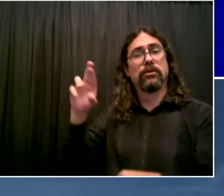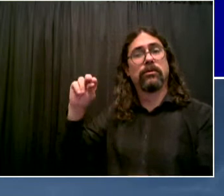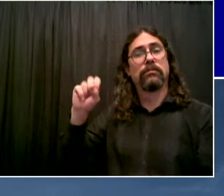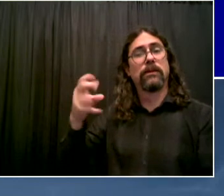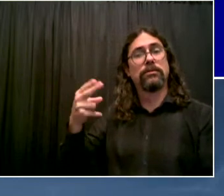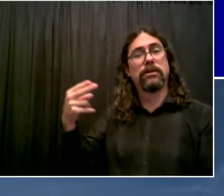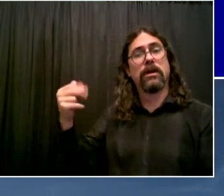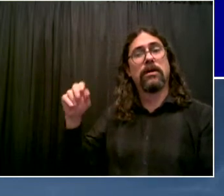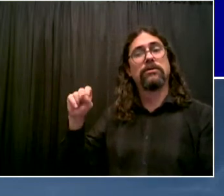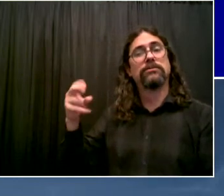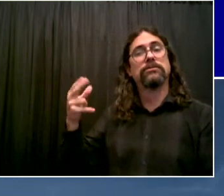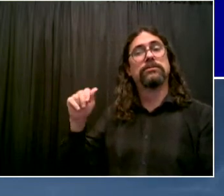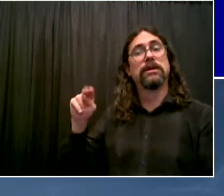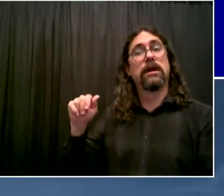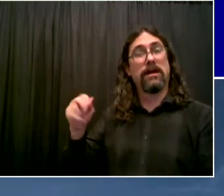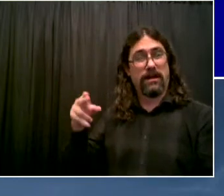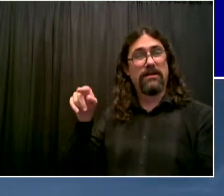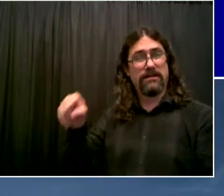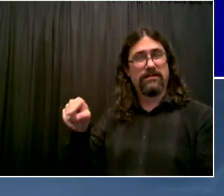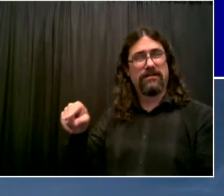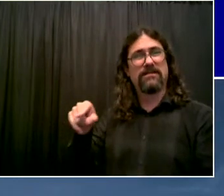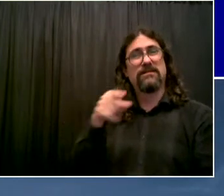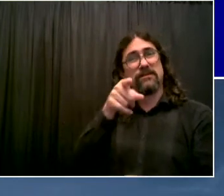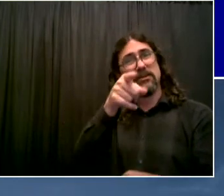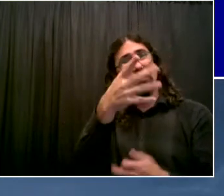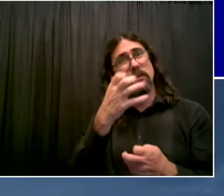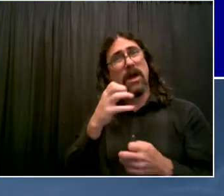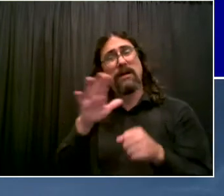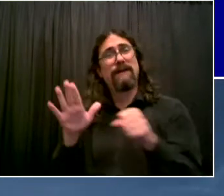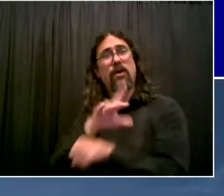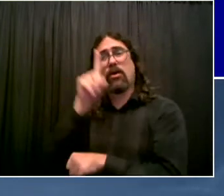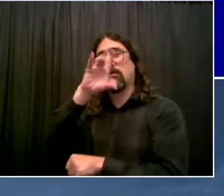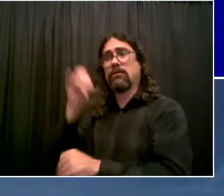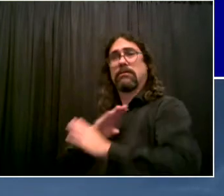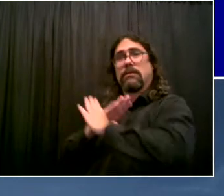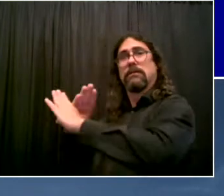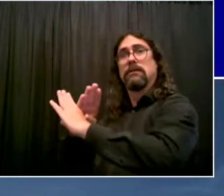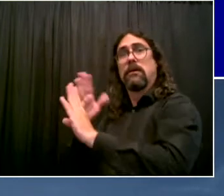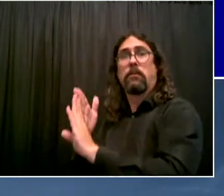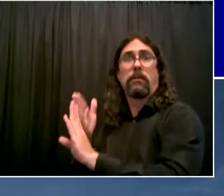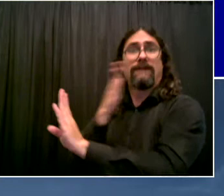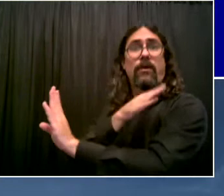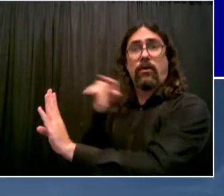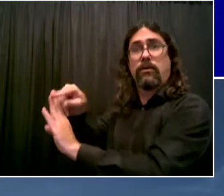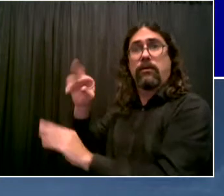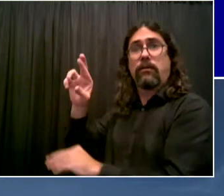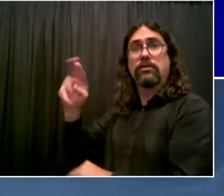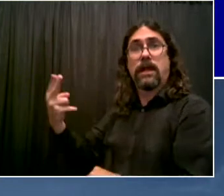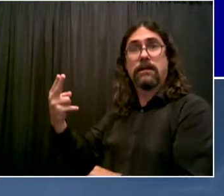WANT TO BE IN TIME FOR ROSH HASHANAH. MONDAY IS THE LAST DAY TO GET